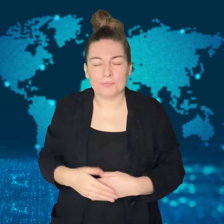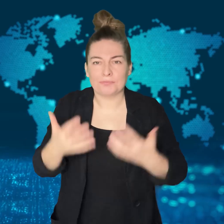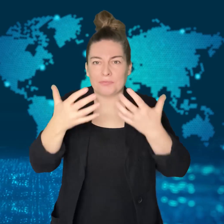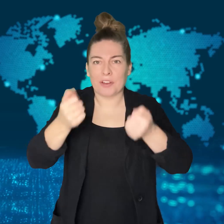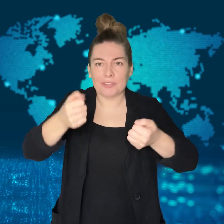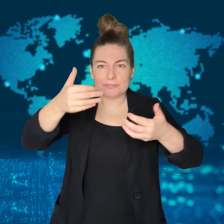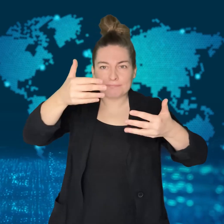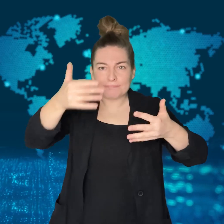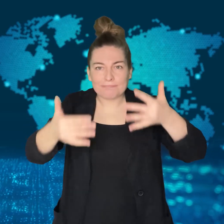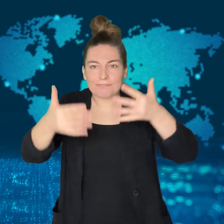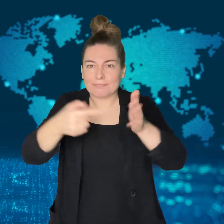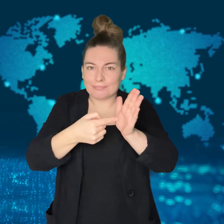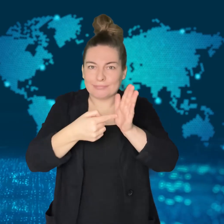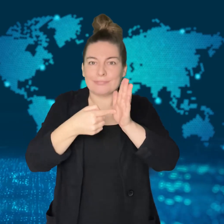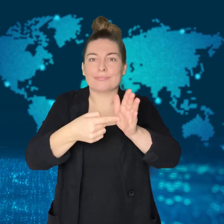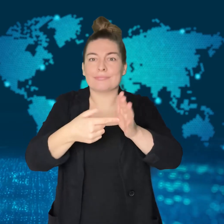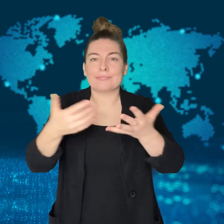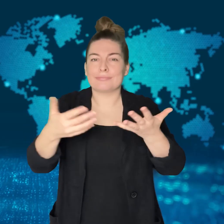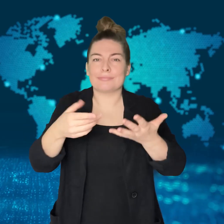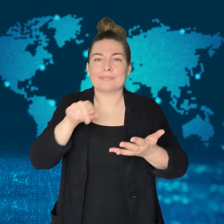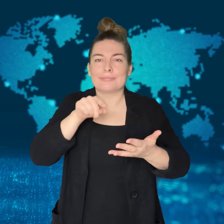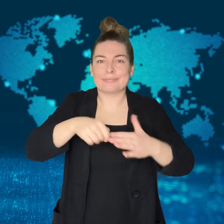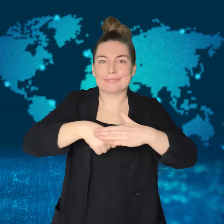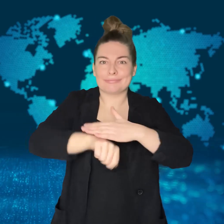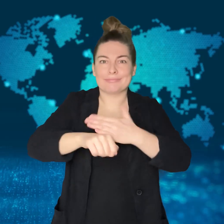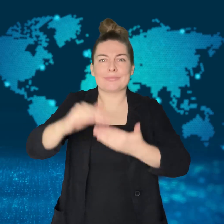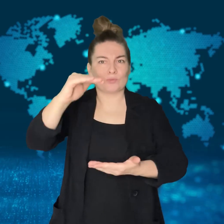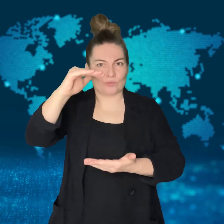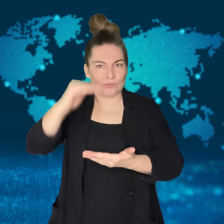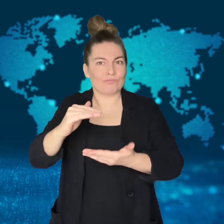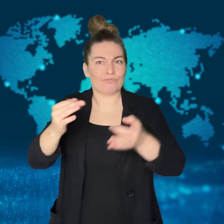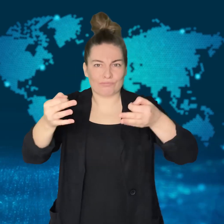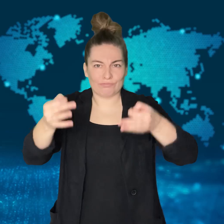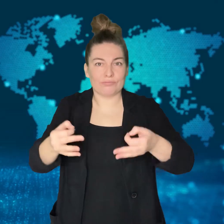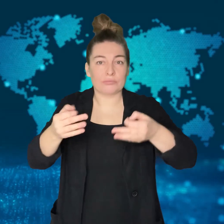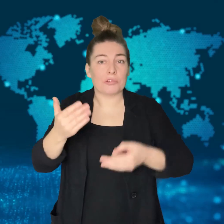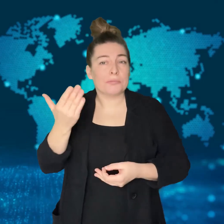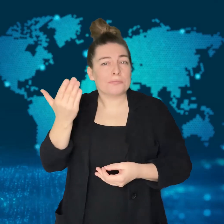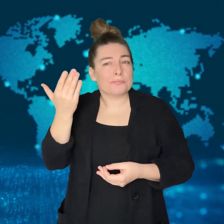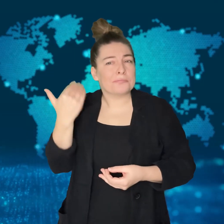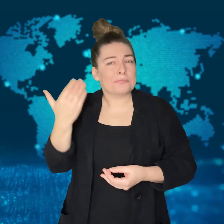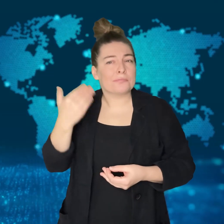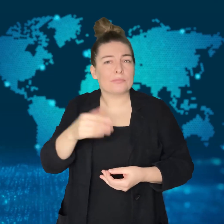Data does show that the country's birth rate